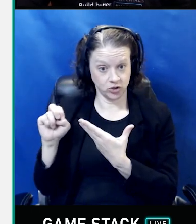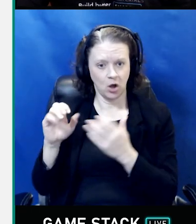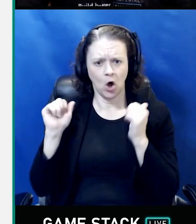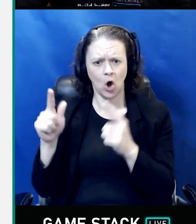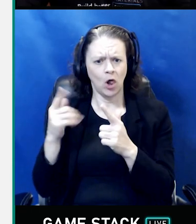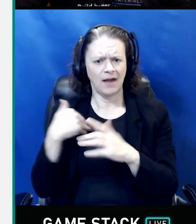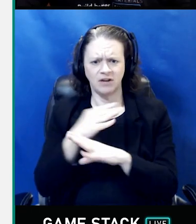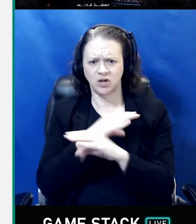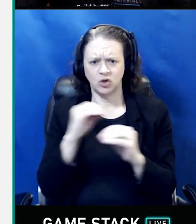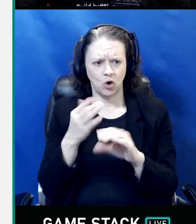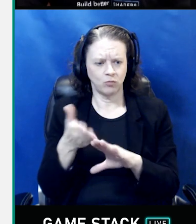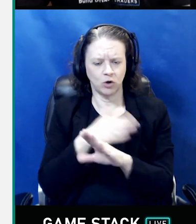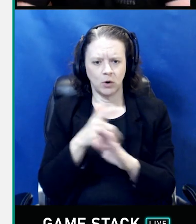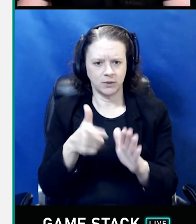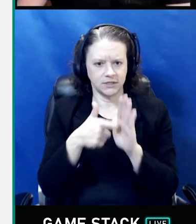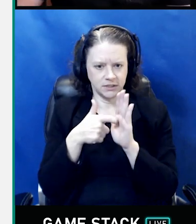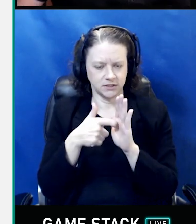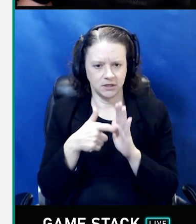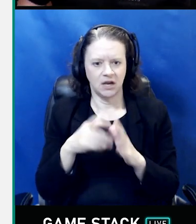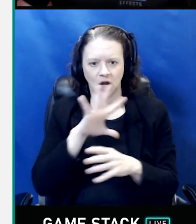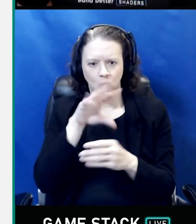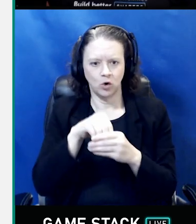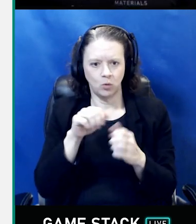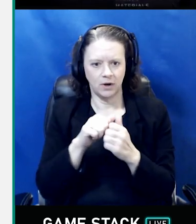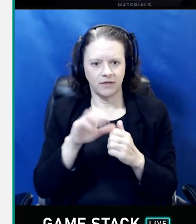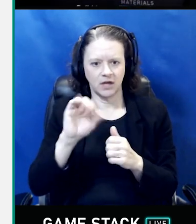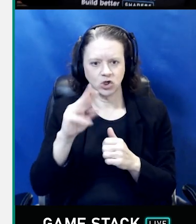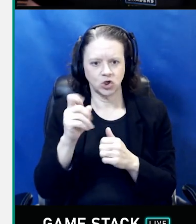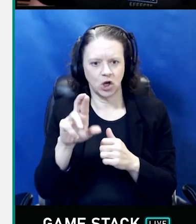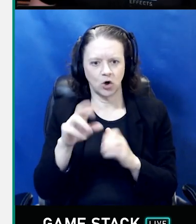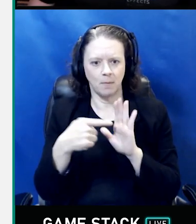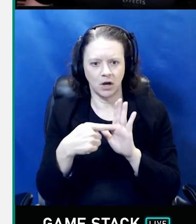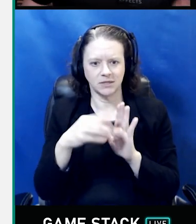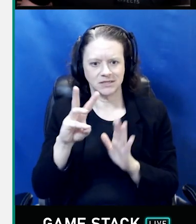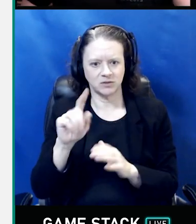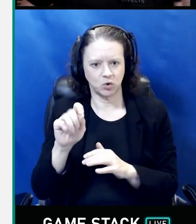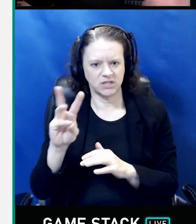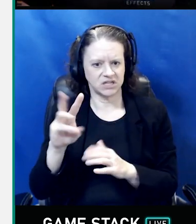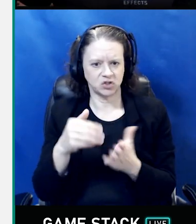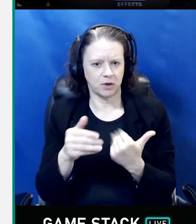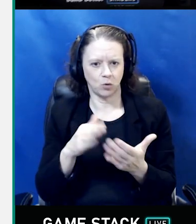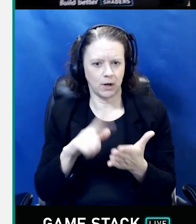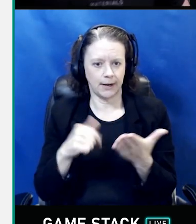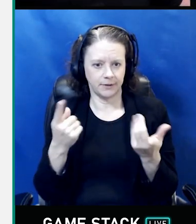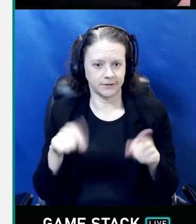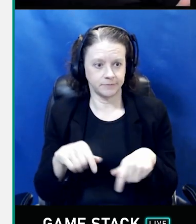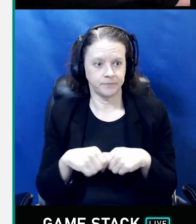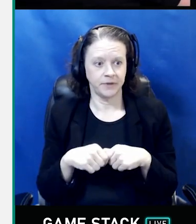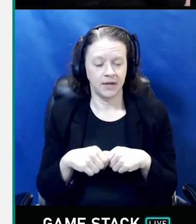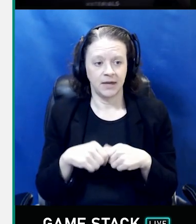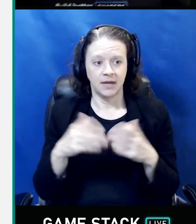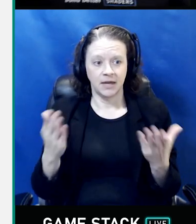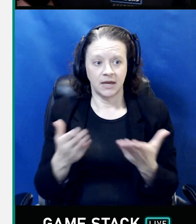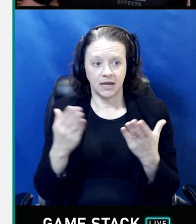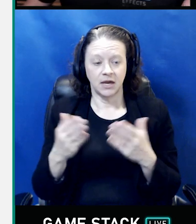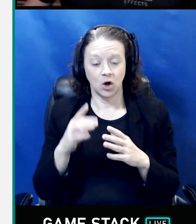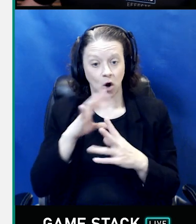They are included with shader Model 6.6 no matter what. Now as for optional features, you're going to see 64-bit atomics here a lot